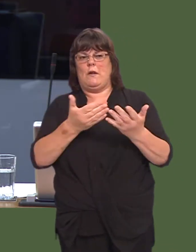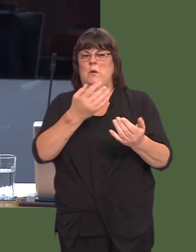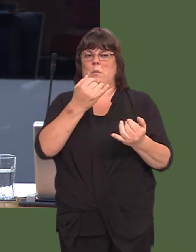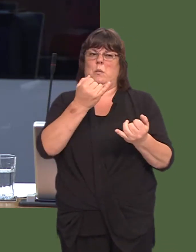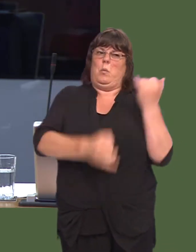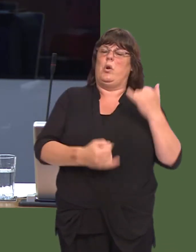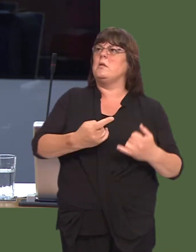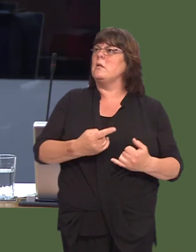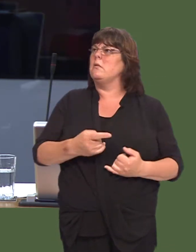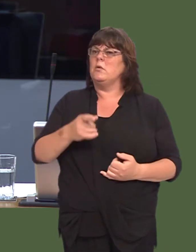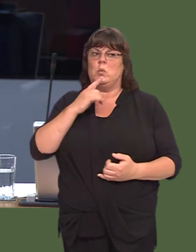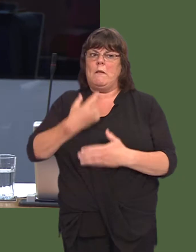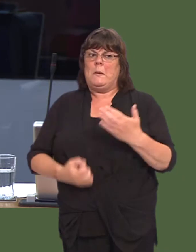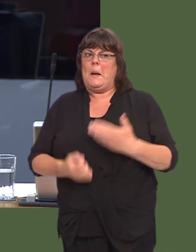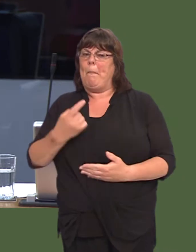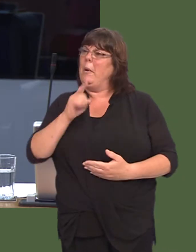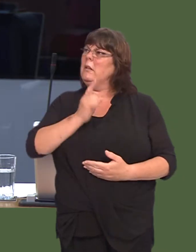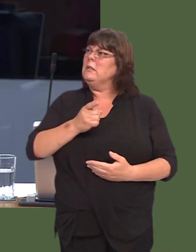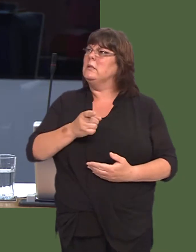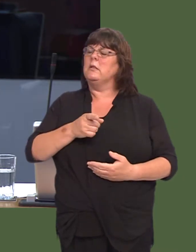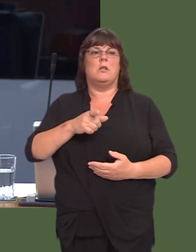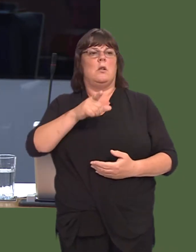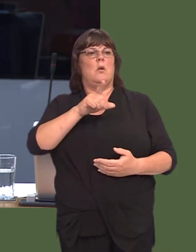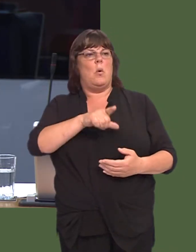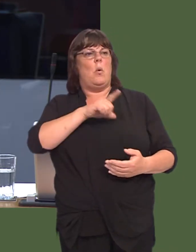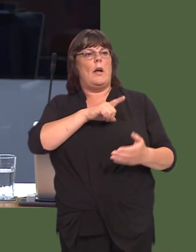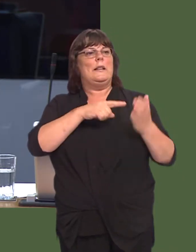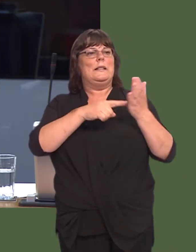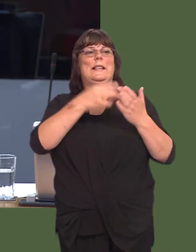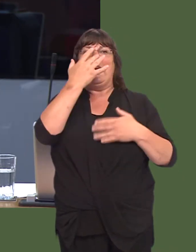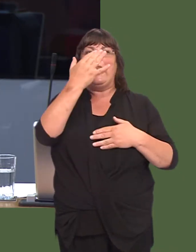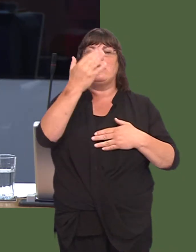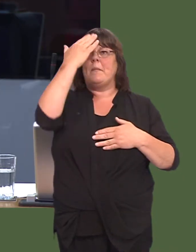It didnít have to happen this way, that we have the kind of teenage mental health early